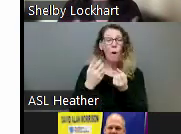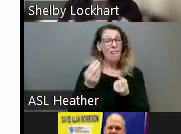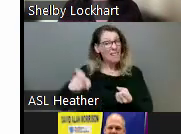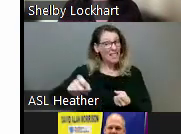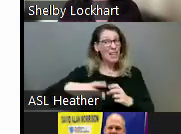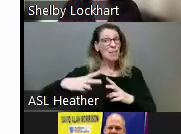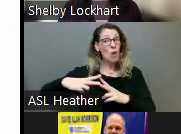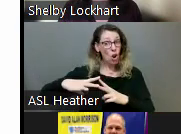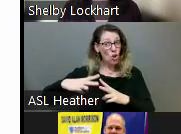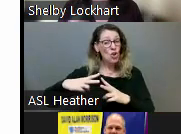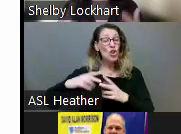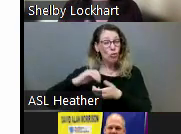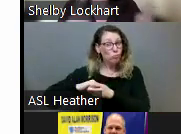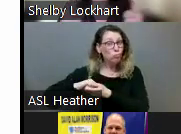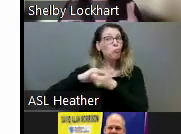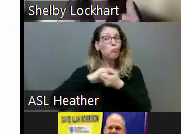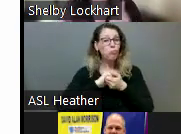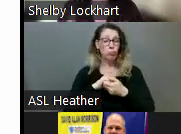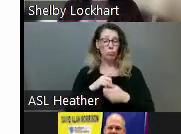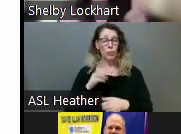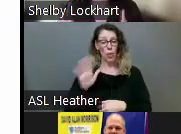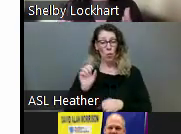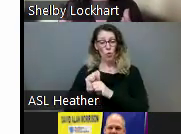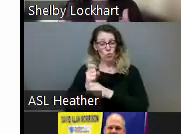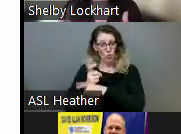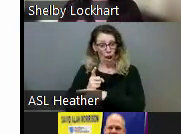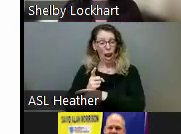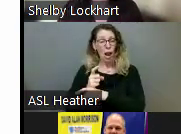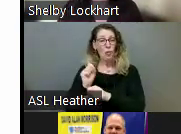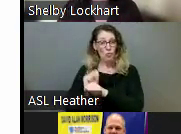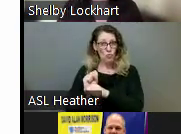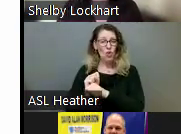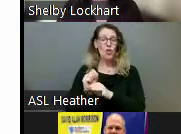need to know that their work is the right work. They have clear and reliable data